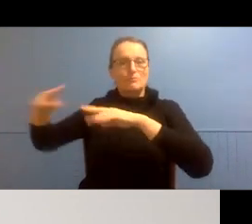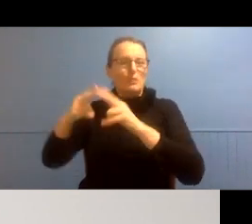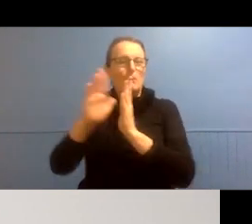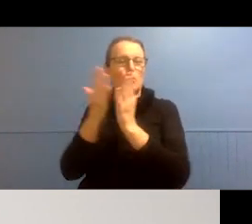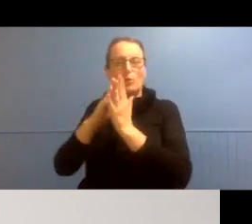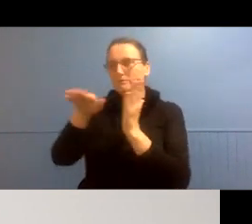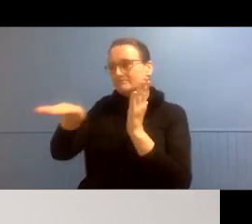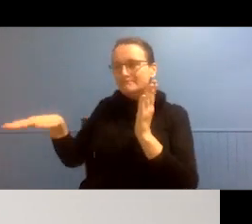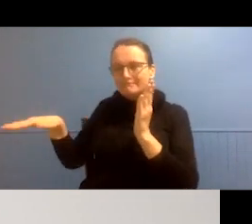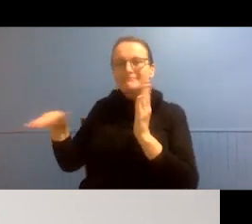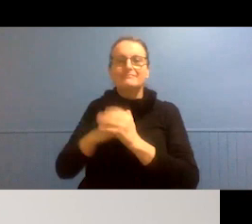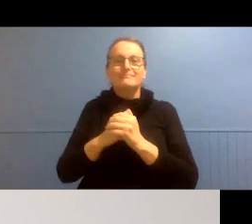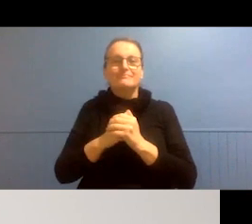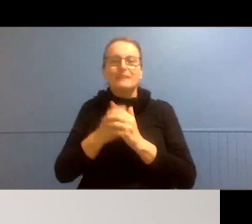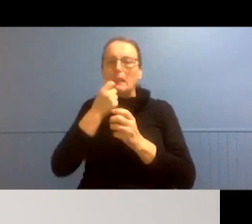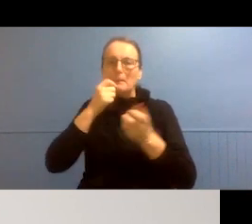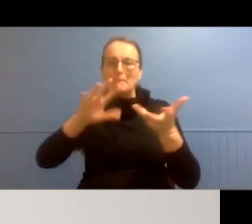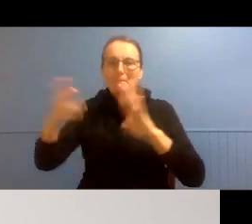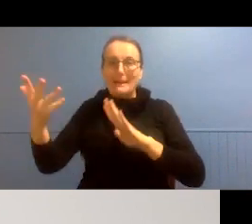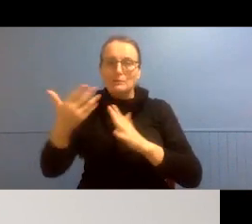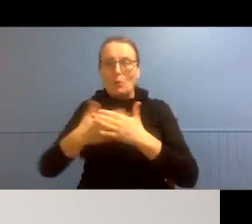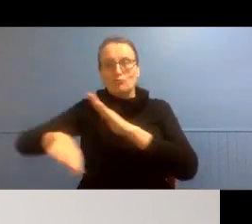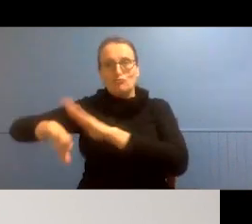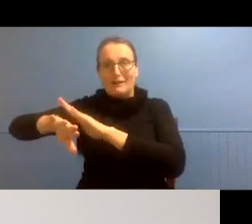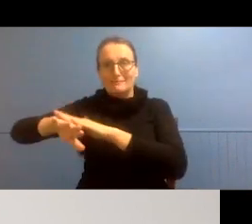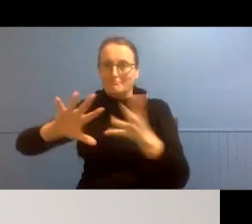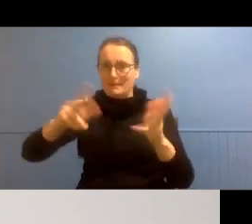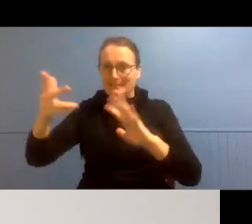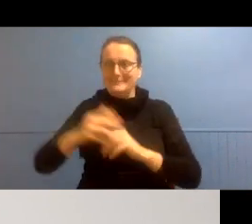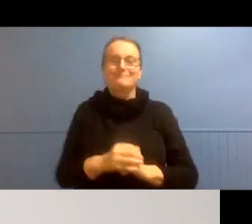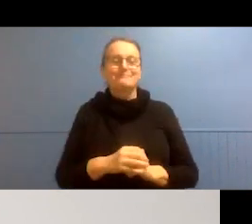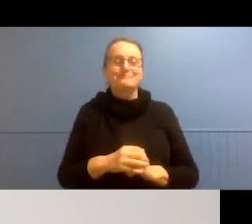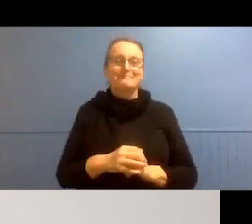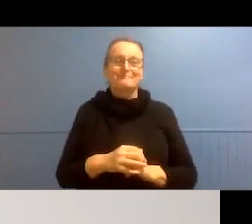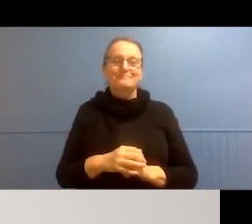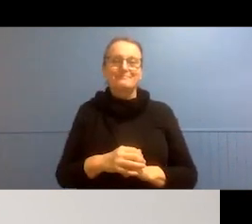stack of books and some mess on my right-hand side, and a first